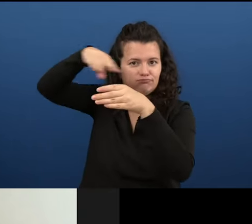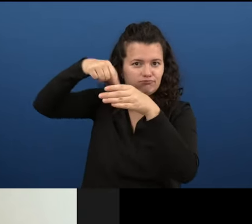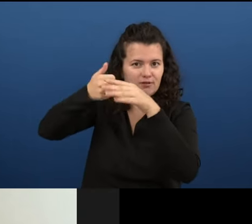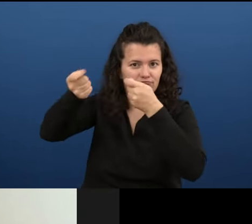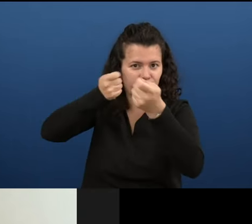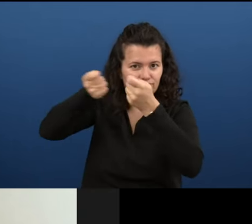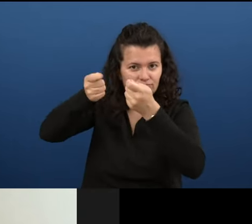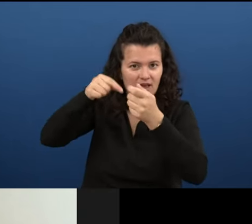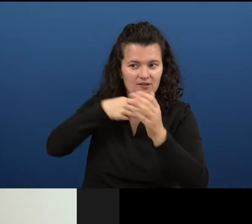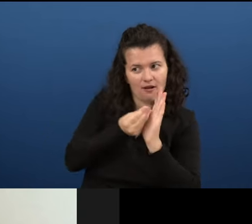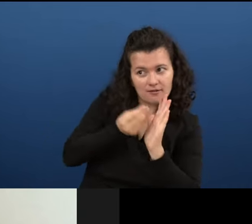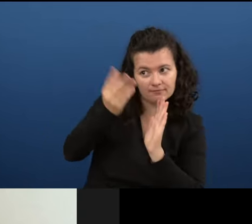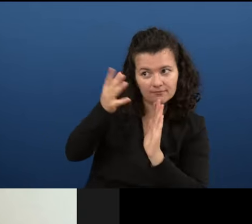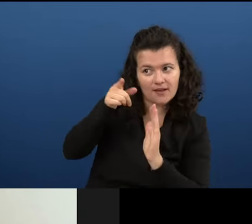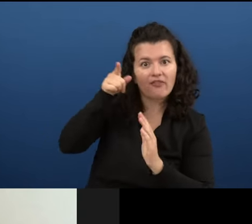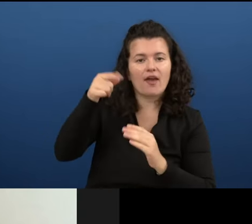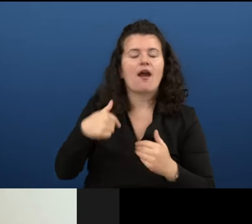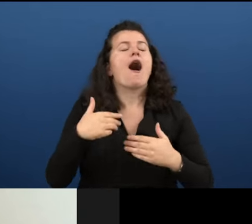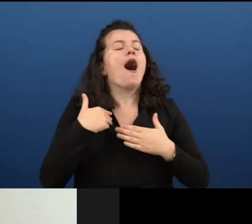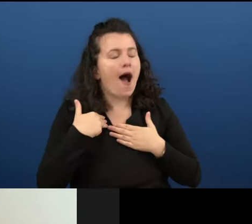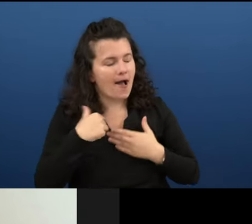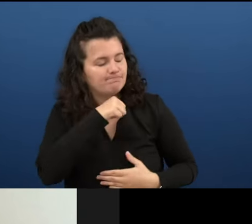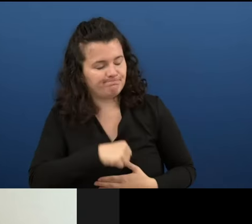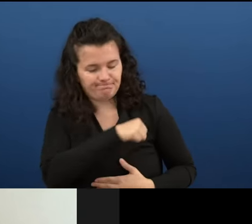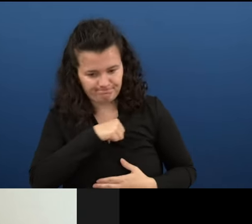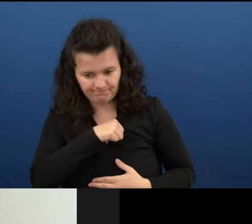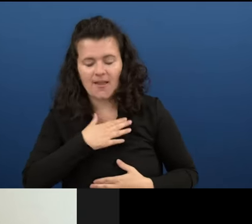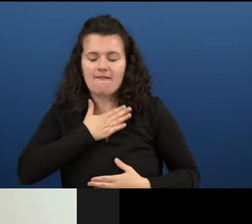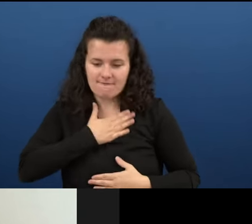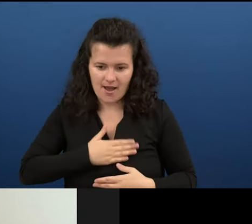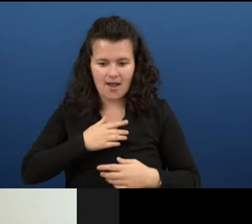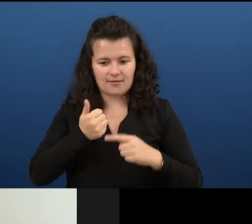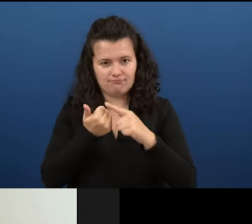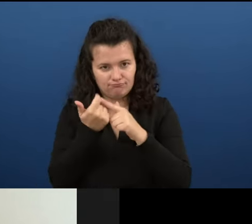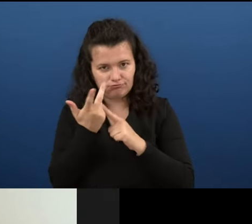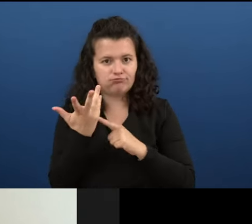commitment in enabling us to be able to progress with our programs where we ensure that stuff